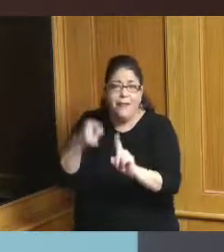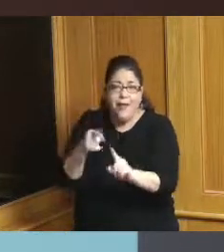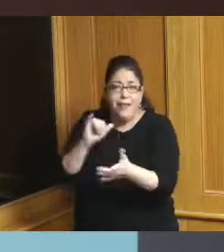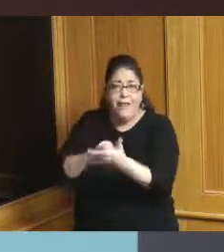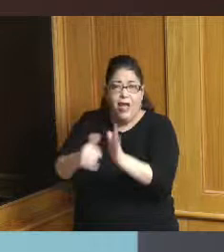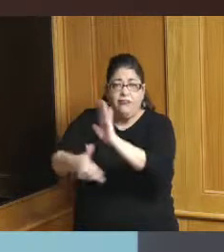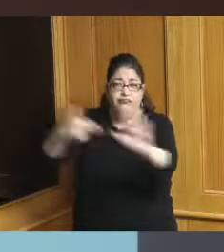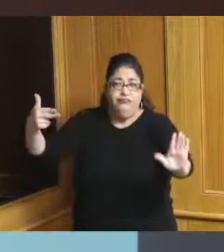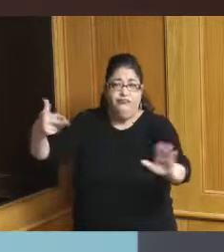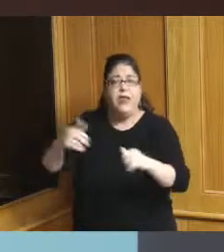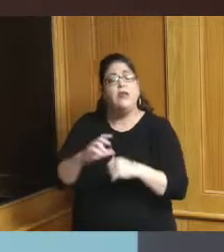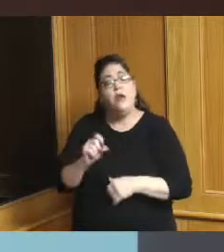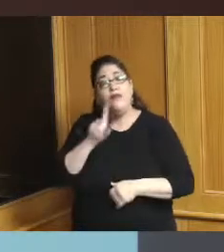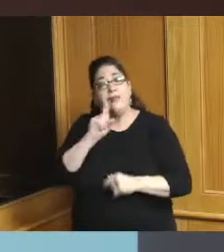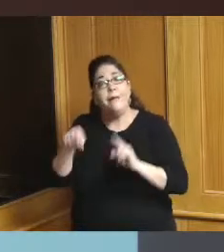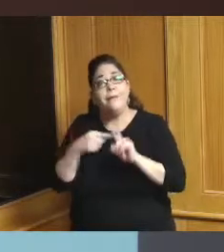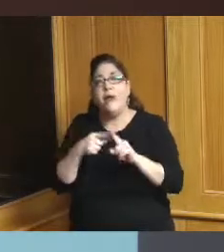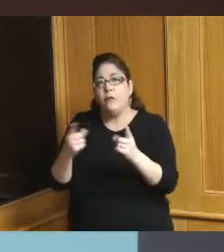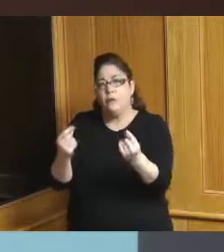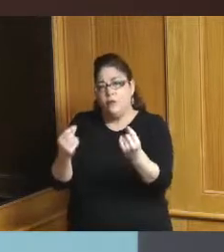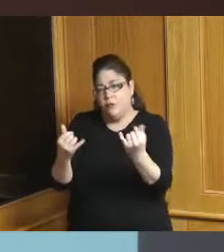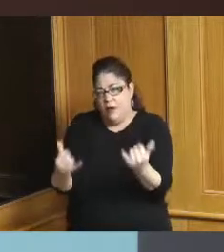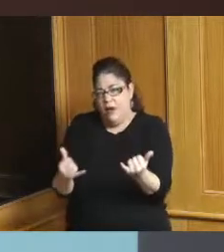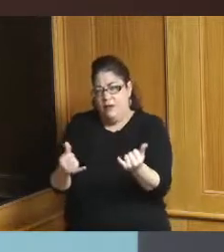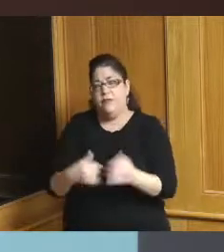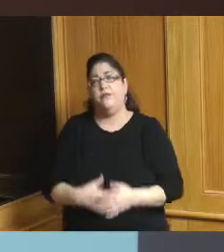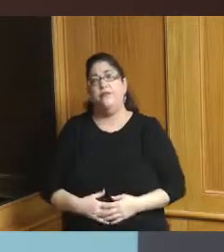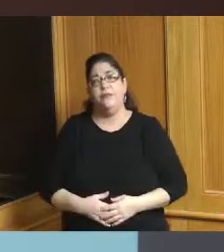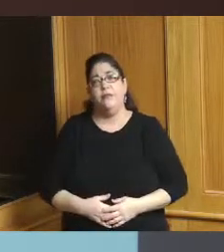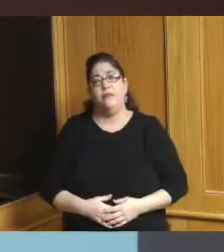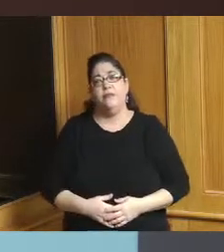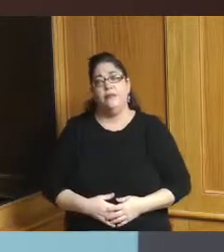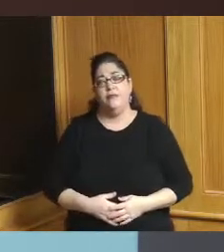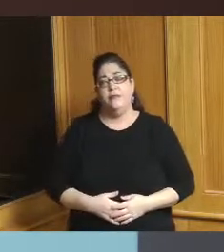more research heard that several several times and also in a qualitative qualitative and in a